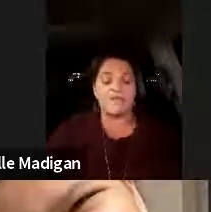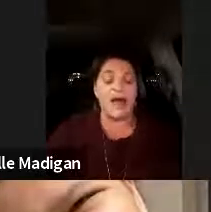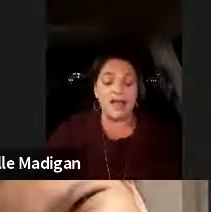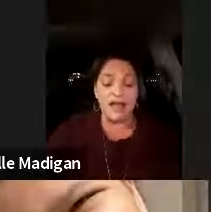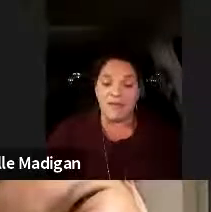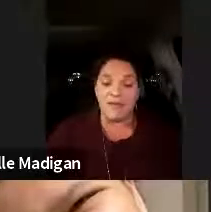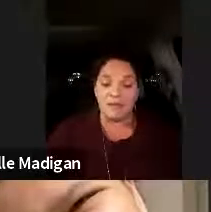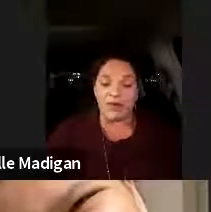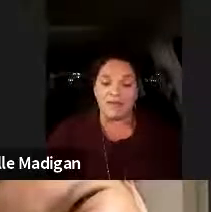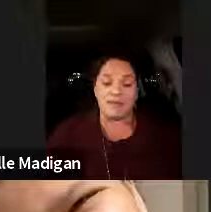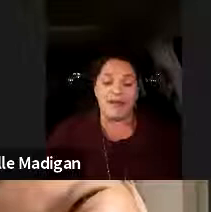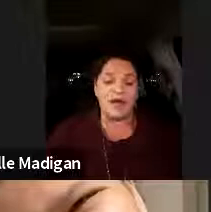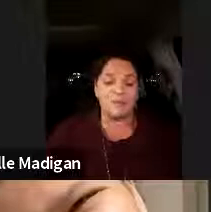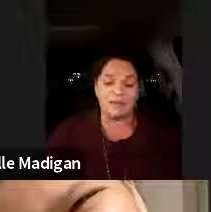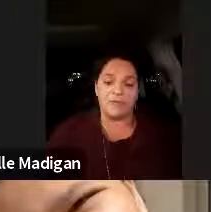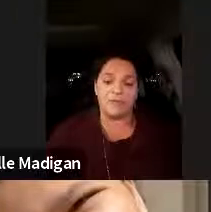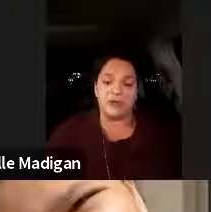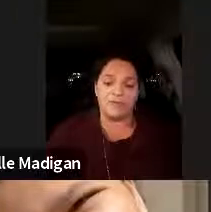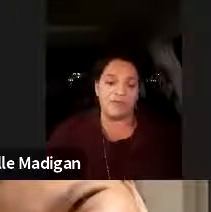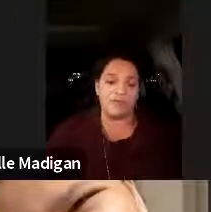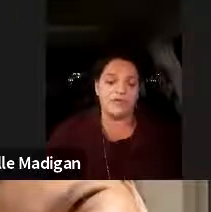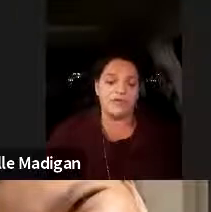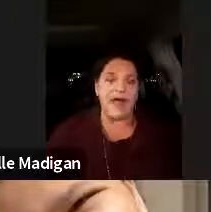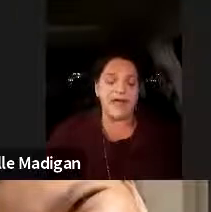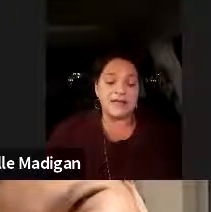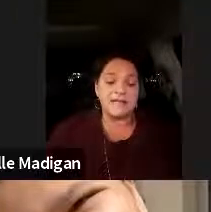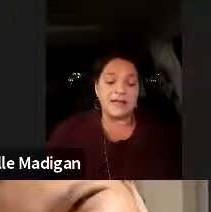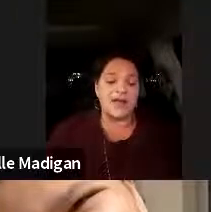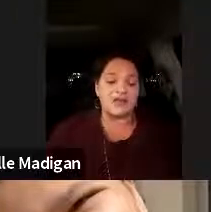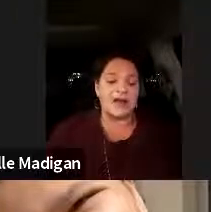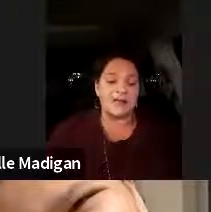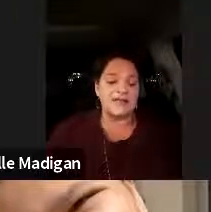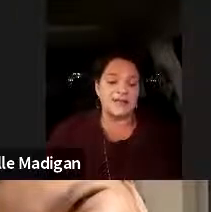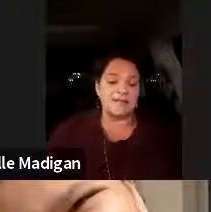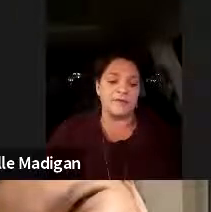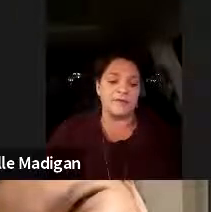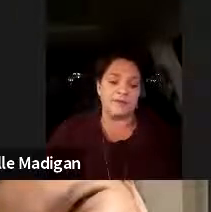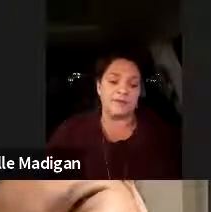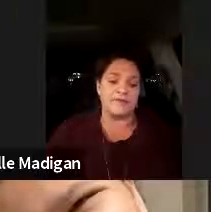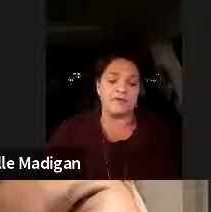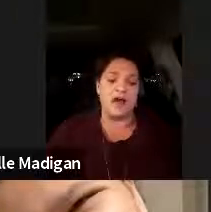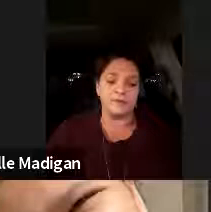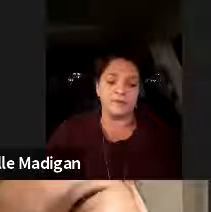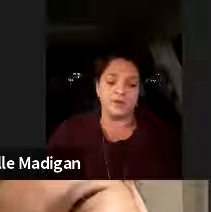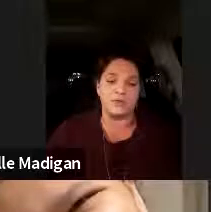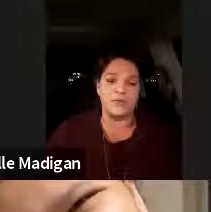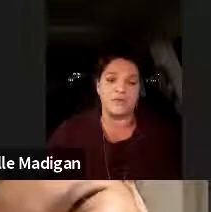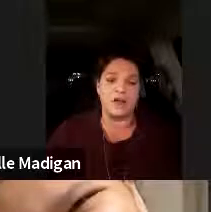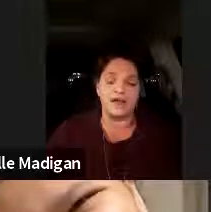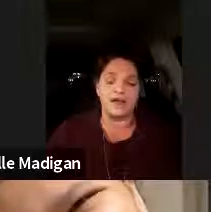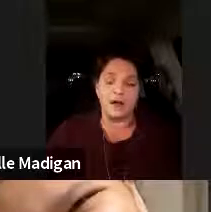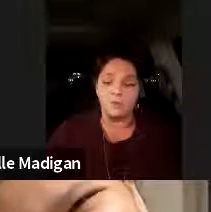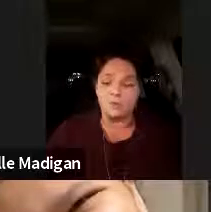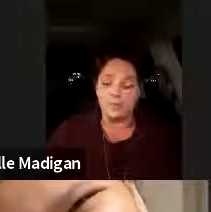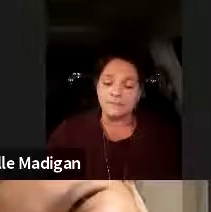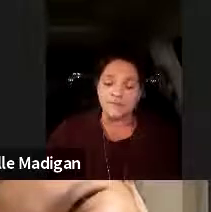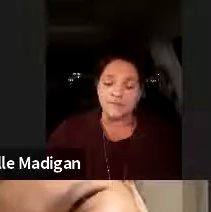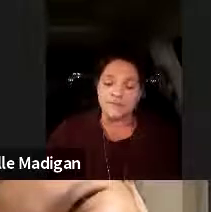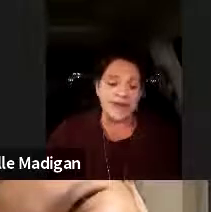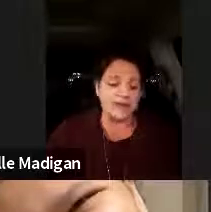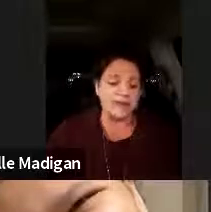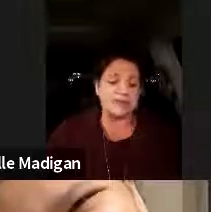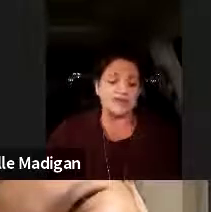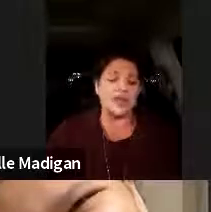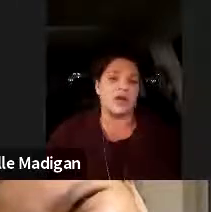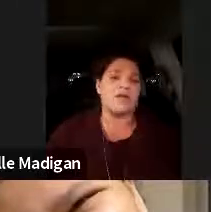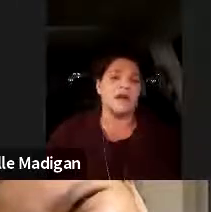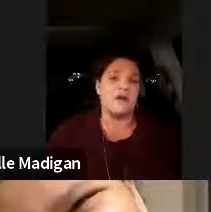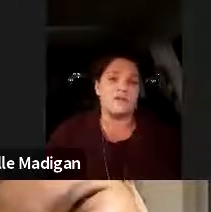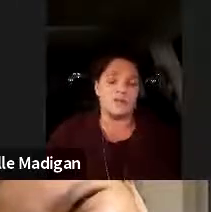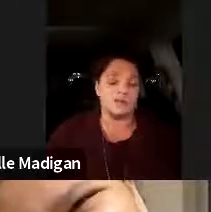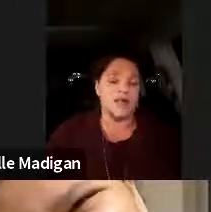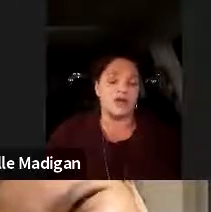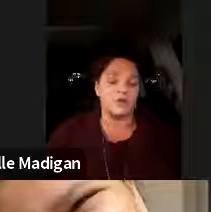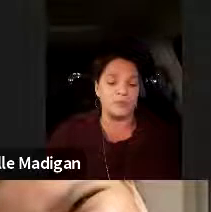Richelle Madigan: If I can't make it work despite unbelievable privilege I can't even imagine how this is for families who faced obstacles when they try to get help this State needs to change our mental health system and quote.